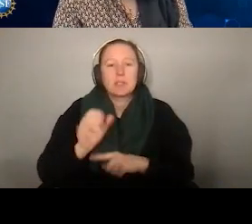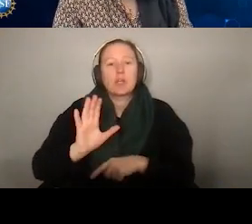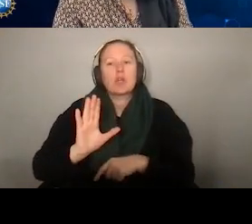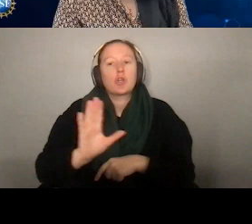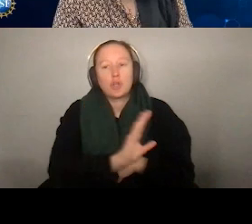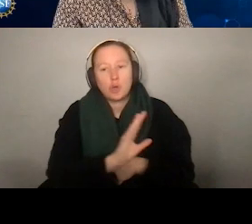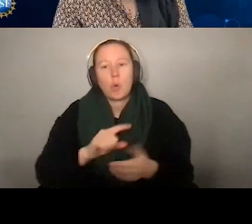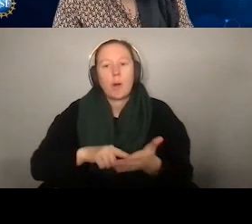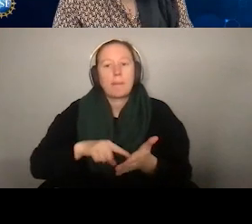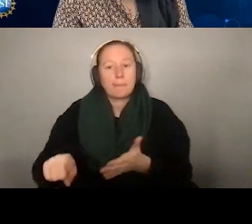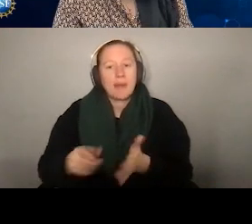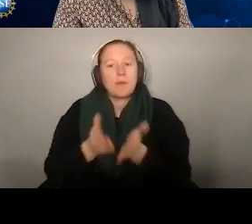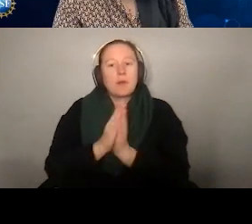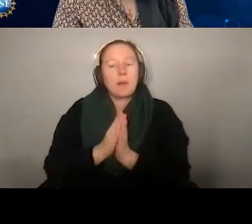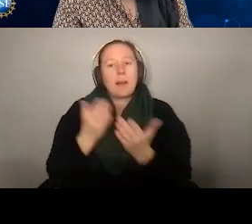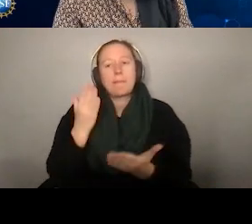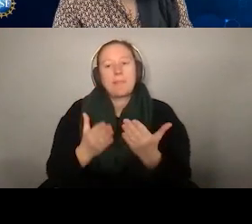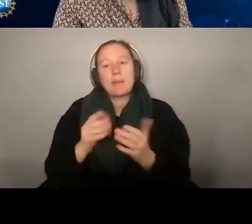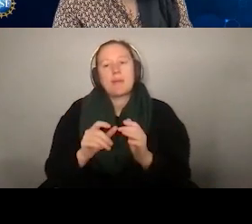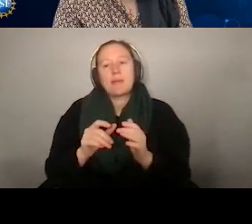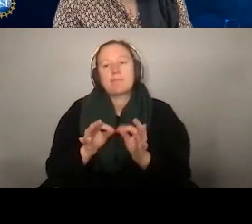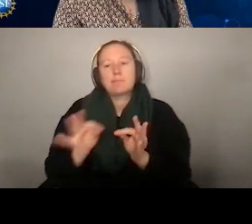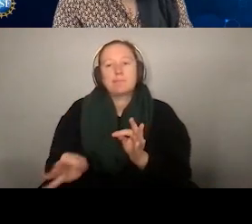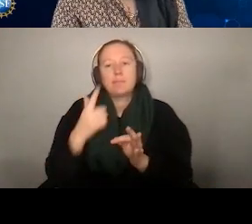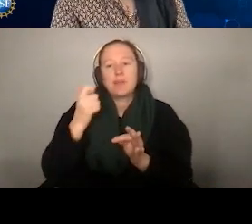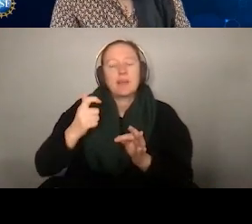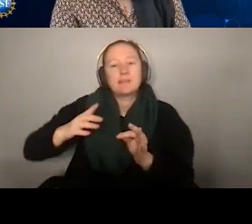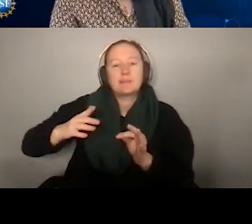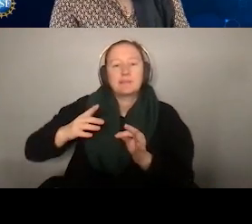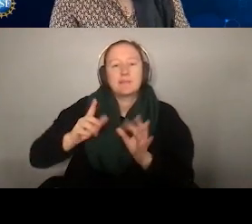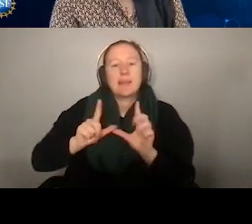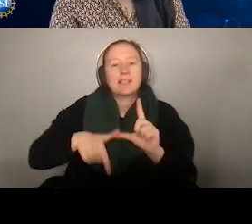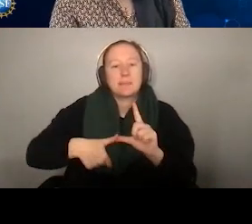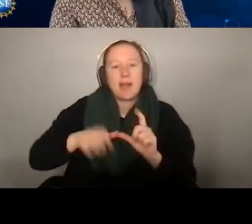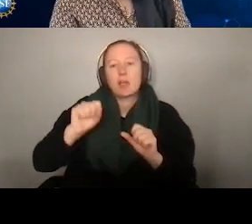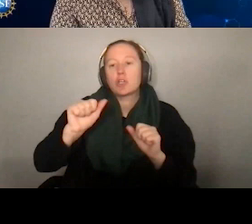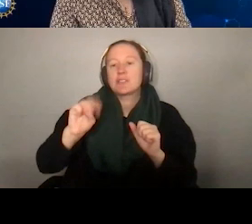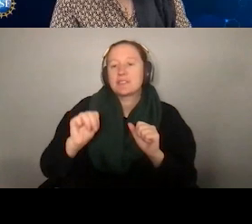delayed due to an expired active SAM registration. Please be sure to maintain active and